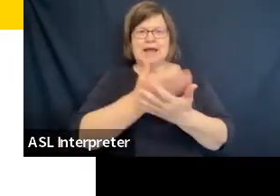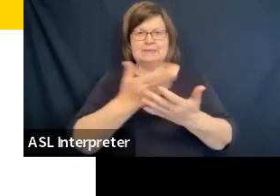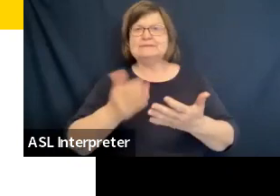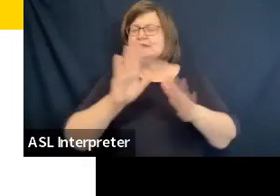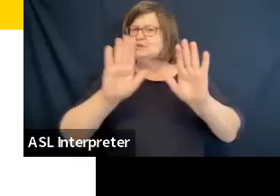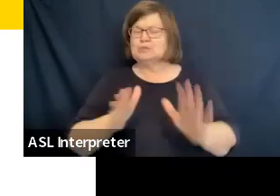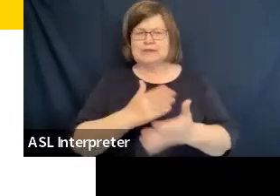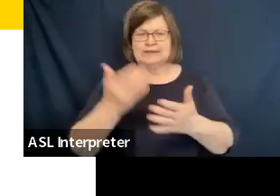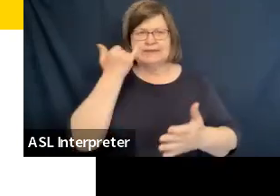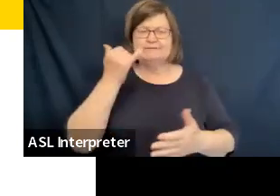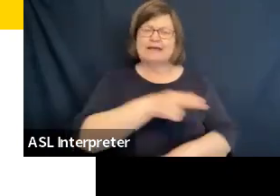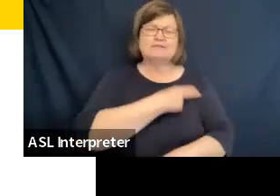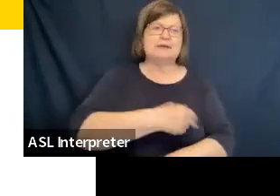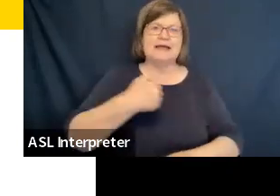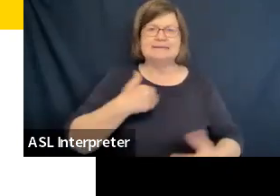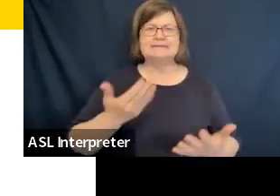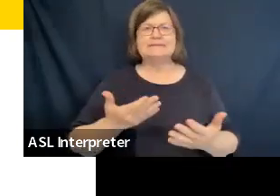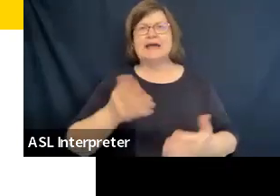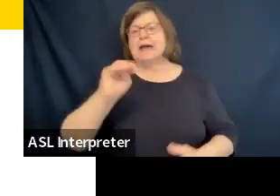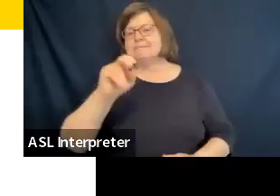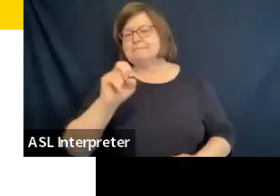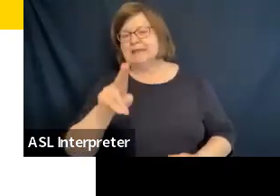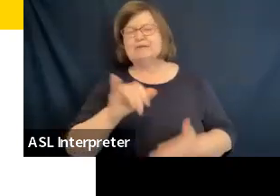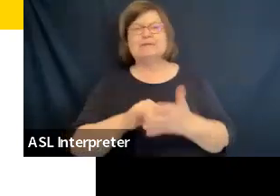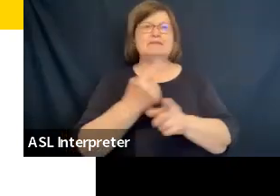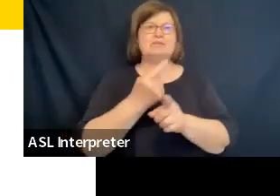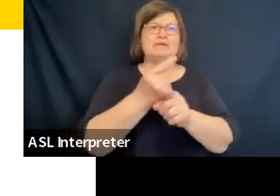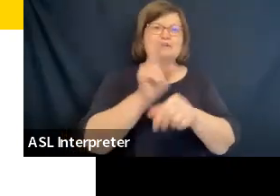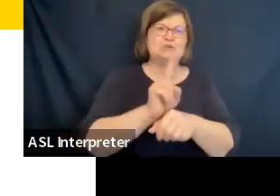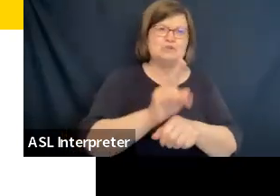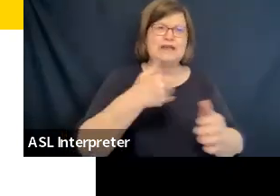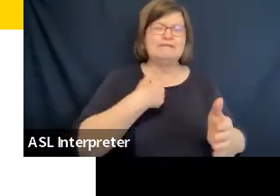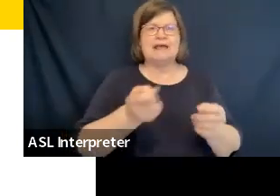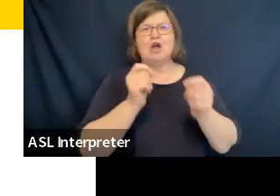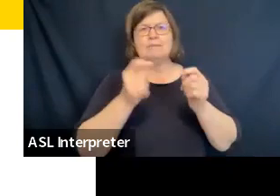know, if the hospital has a menu they regularly use, having that automatically already available